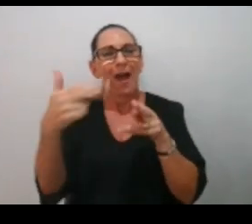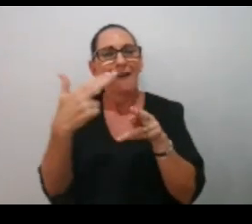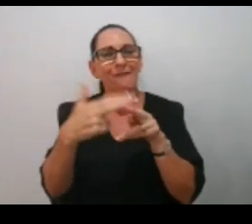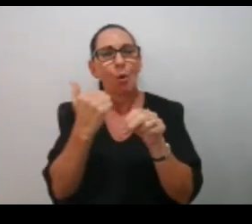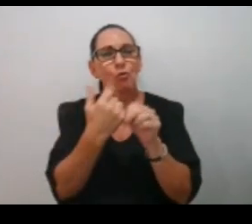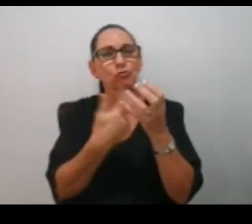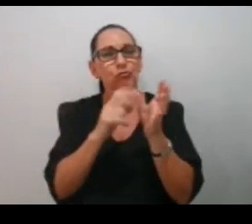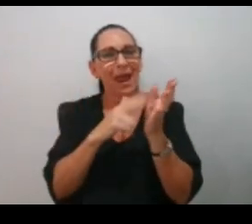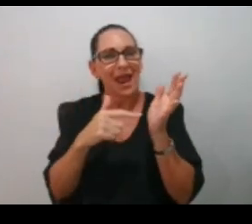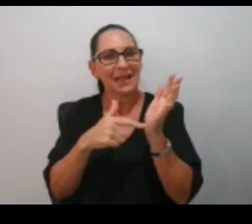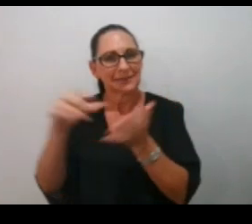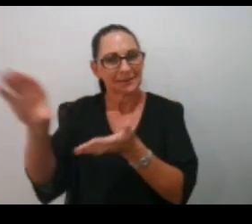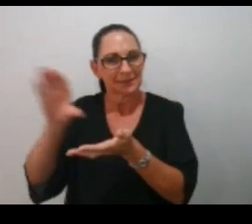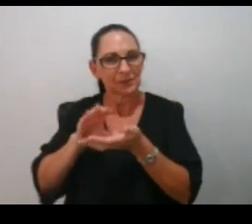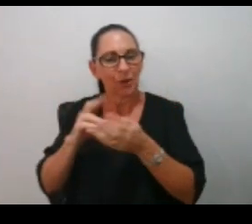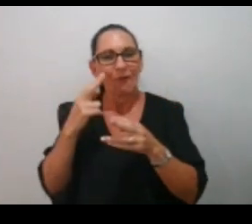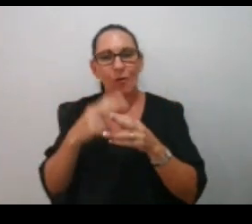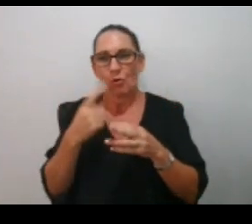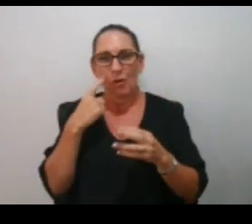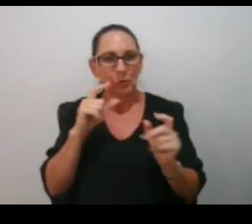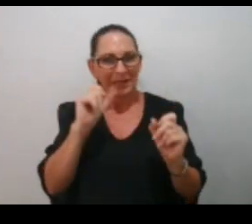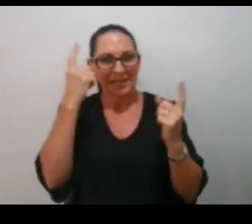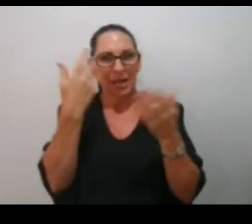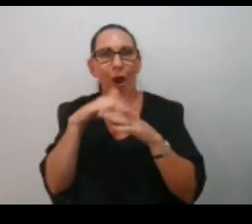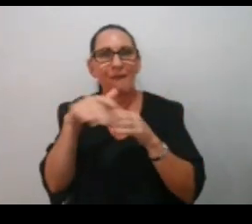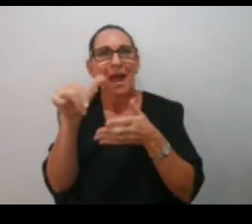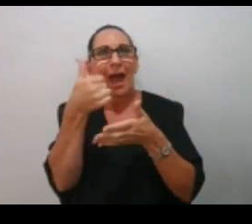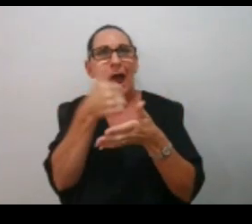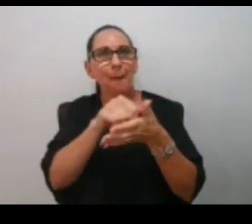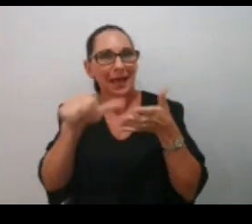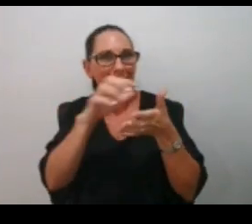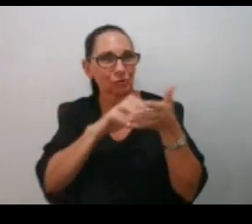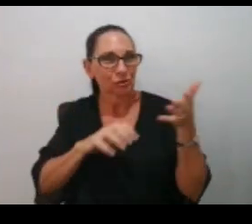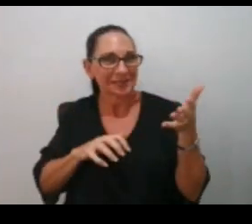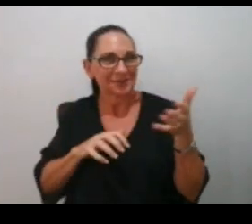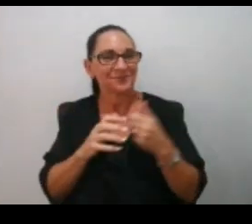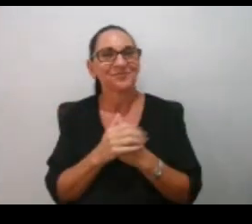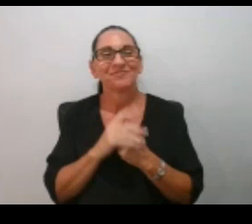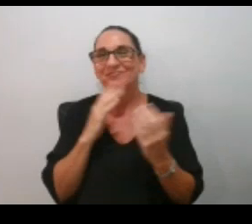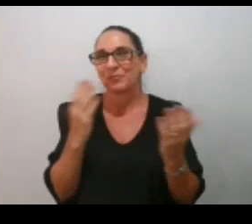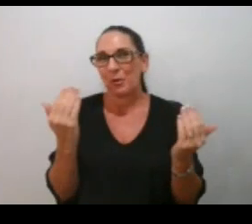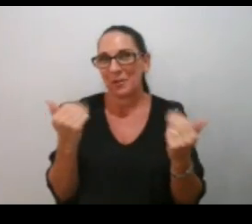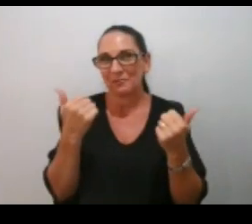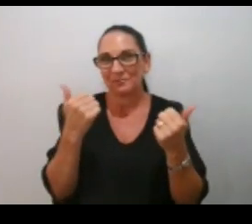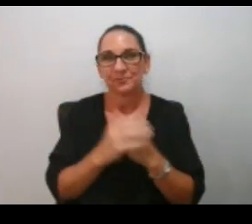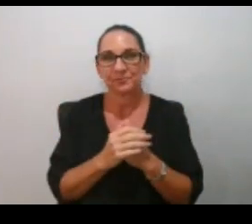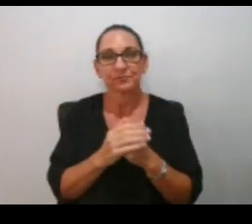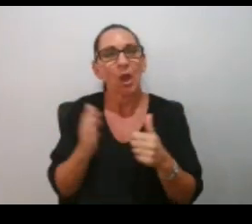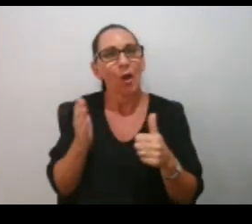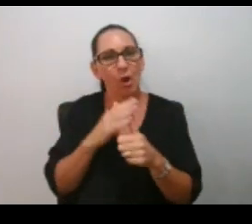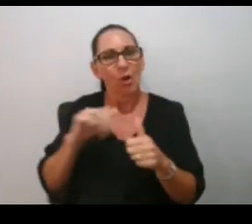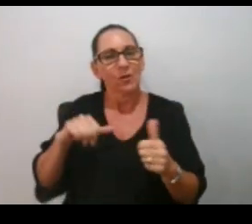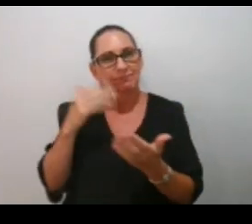welcome I'd like to start by acknowledging and um the First Nations custodians of the